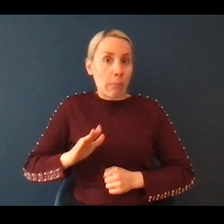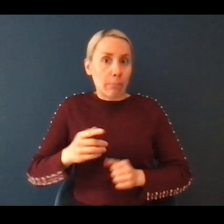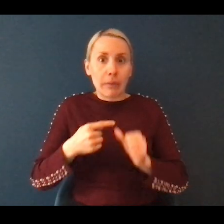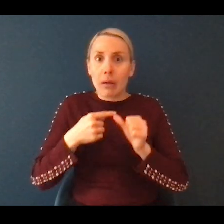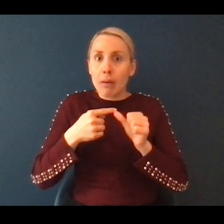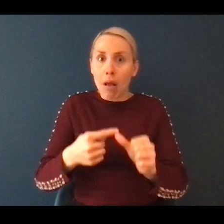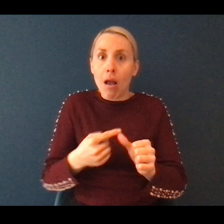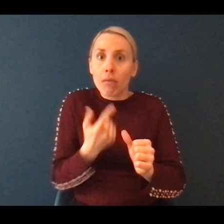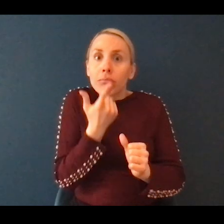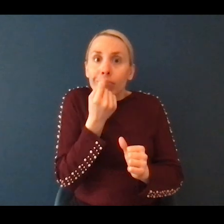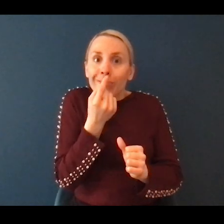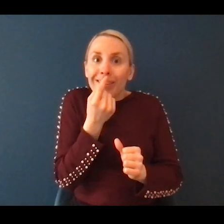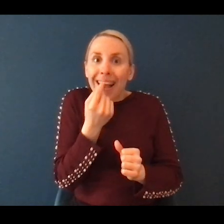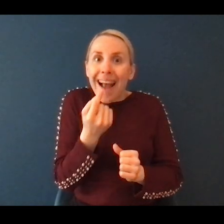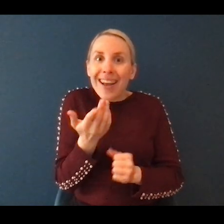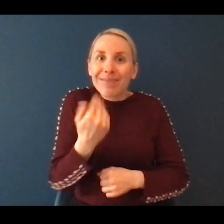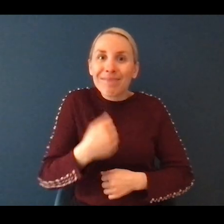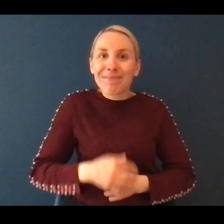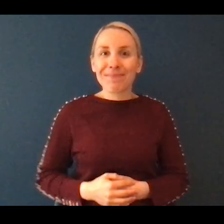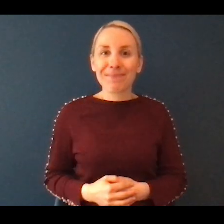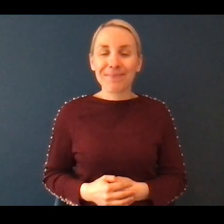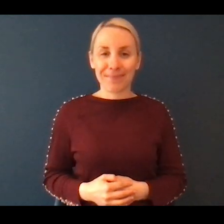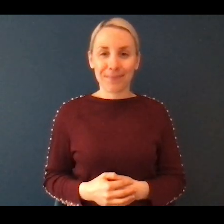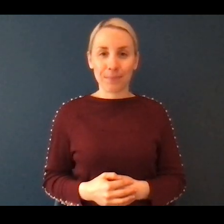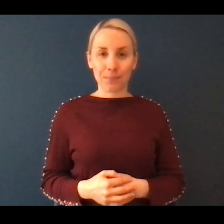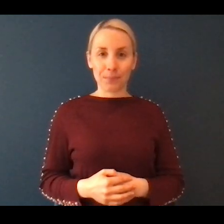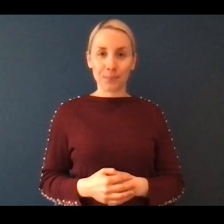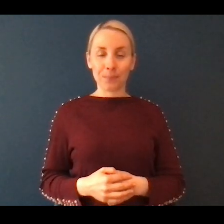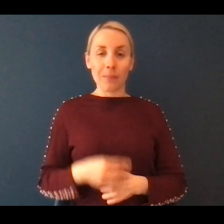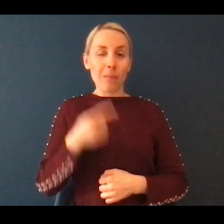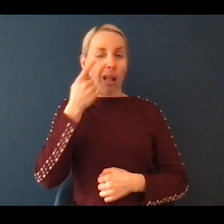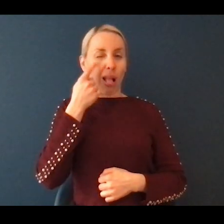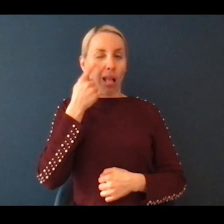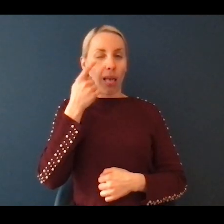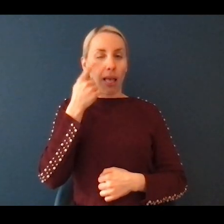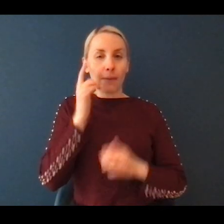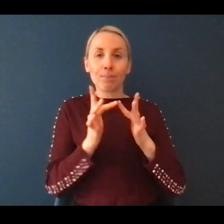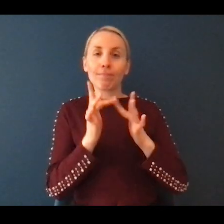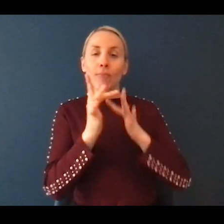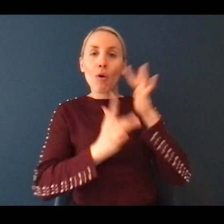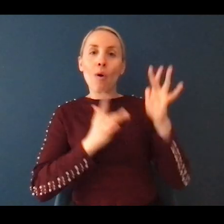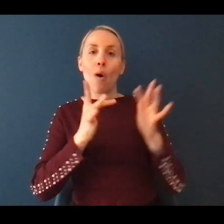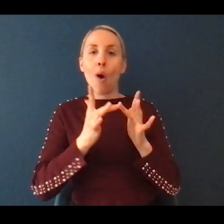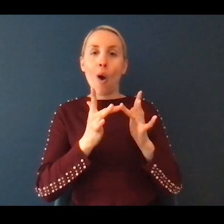about it so there's a lot of guidance online that tries to cover most of the frequently